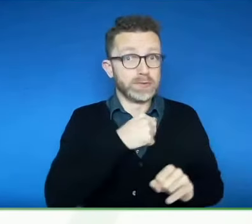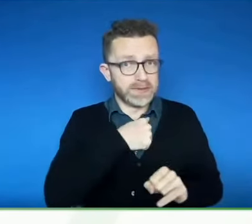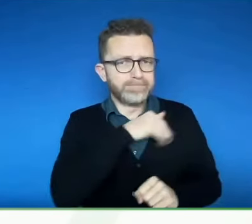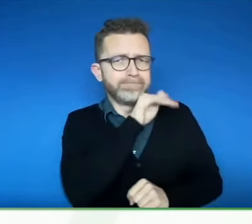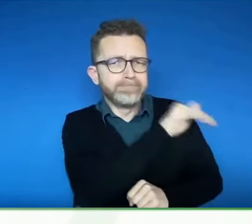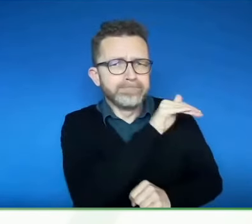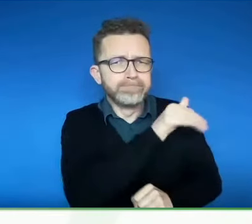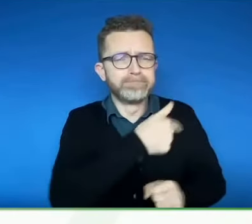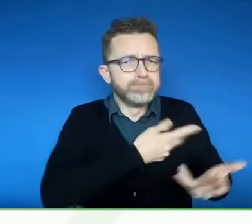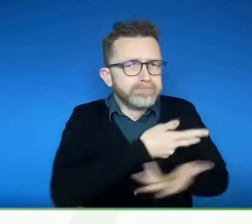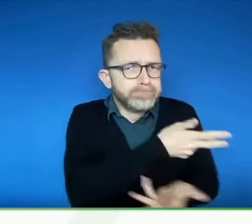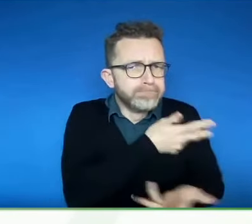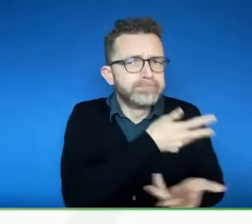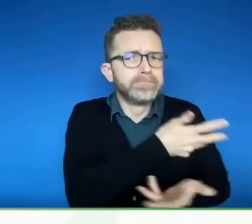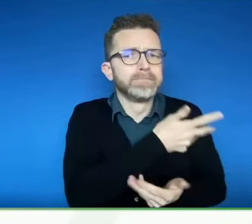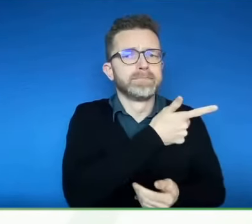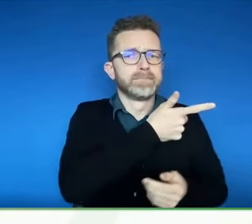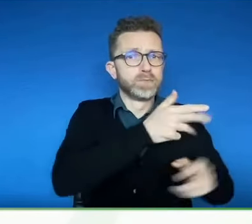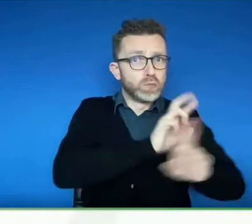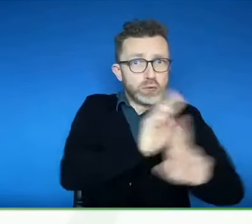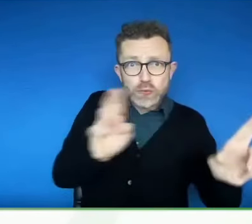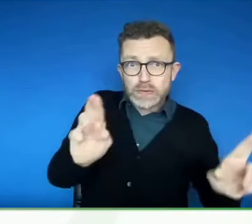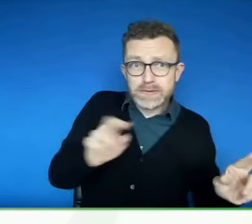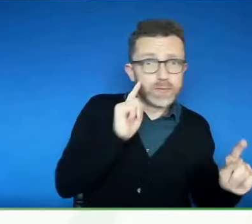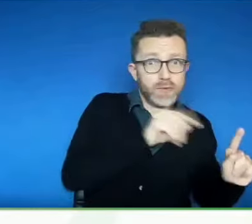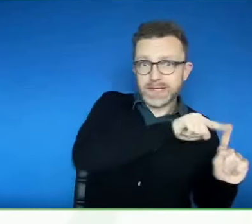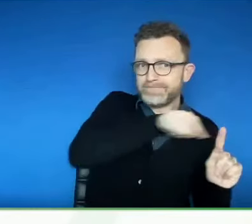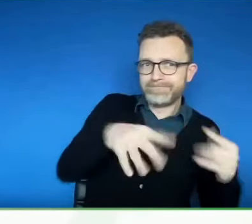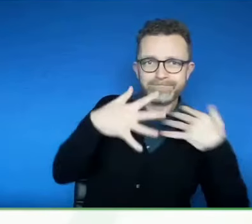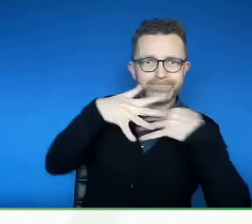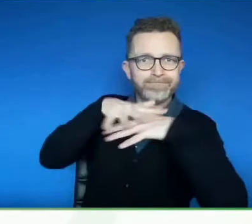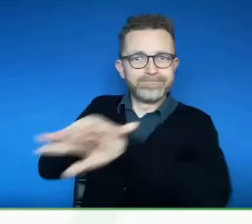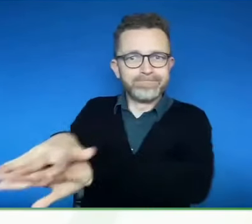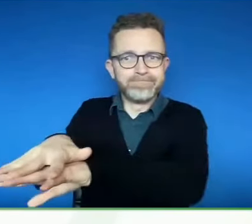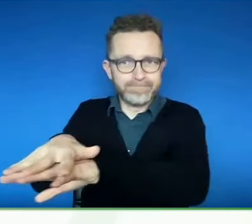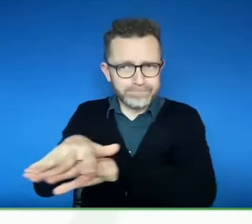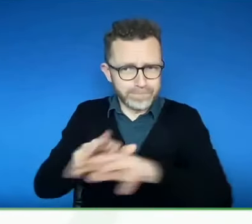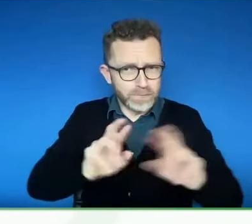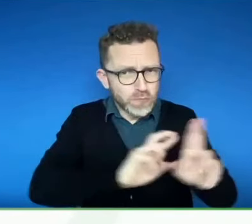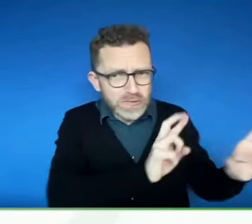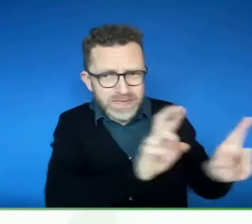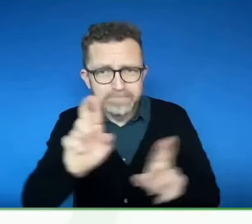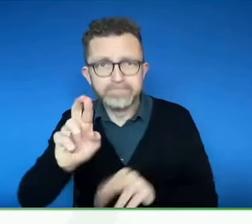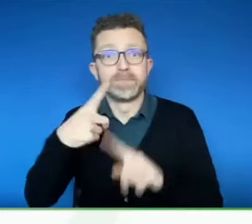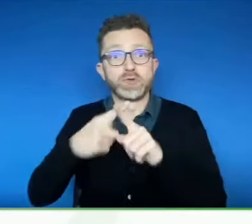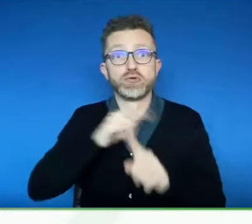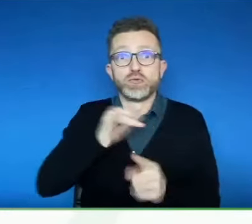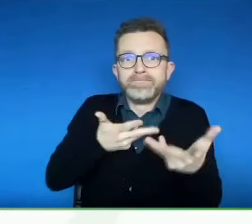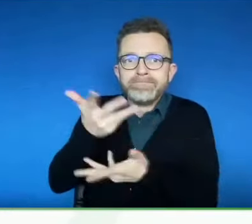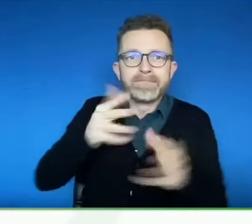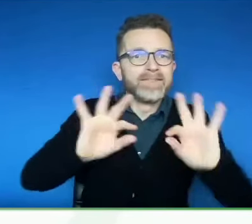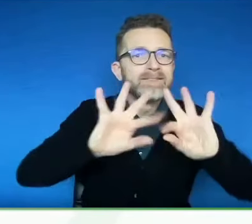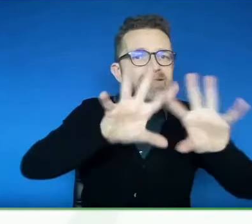And we also provide peer-to-peer support and follow-up until the